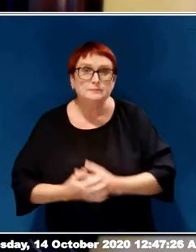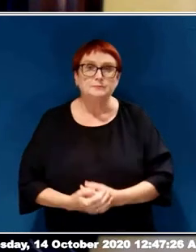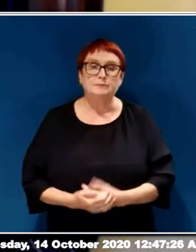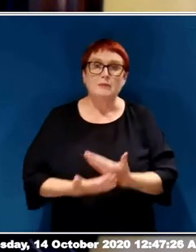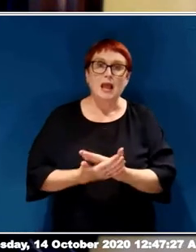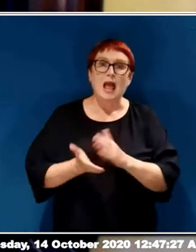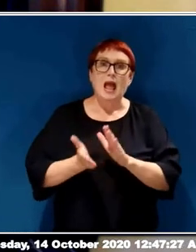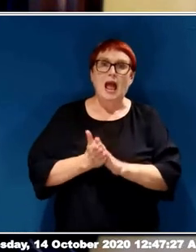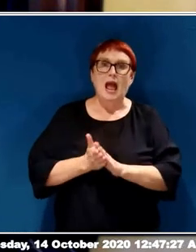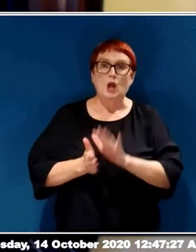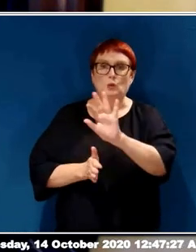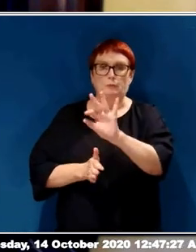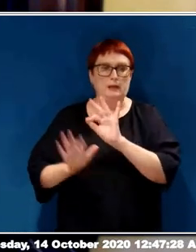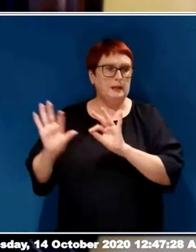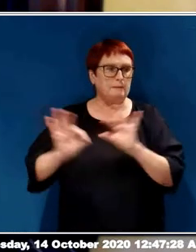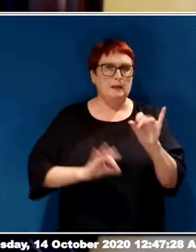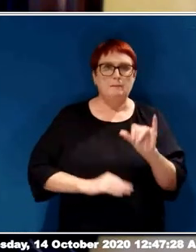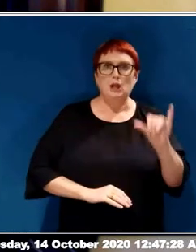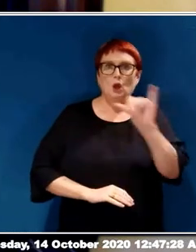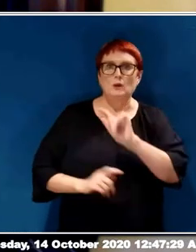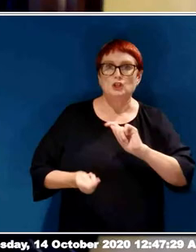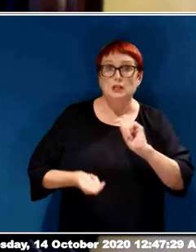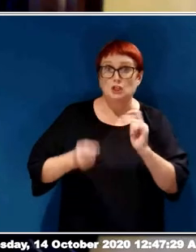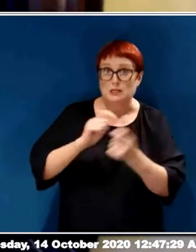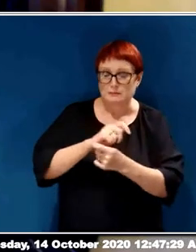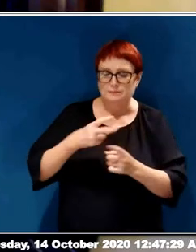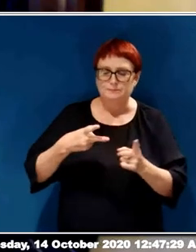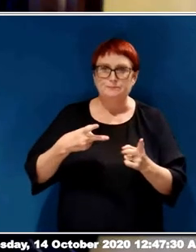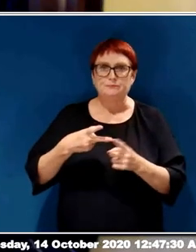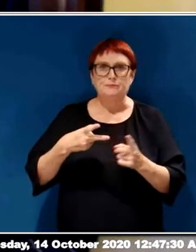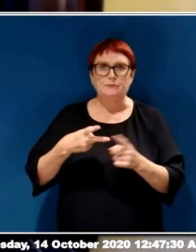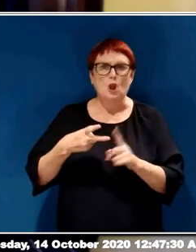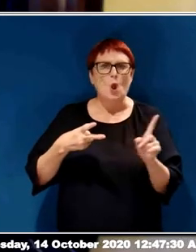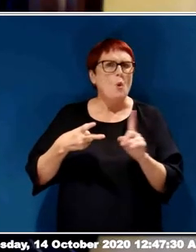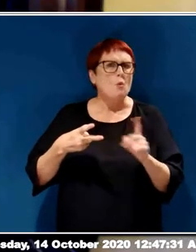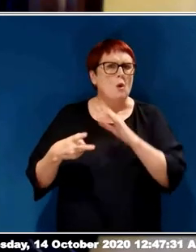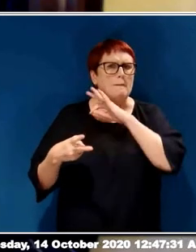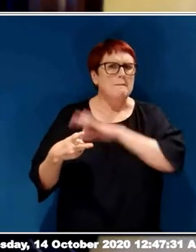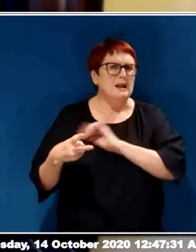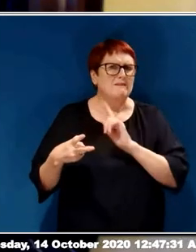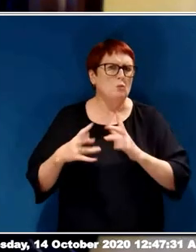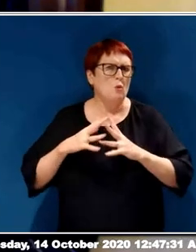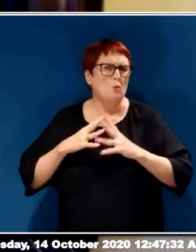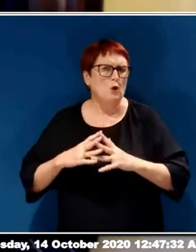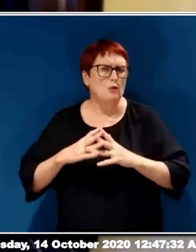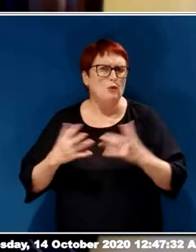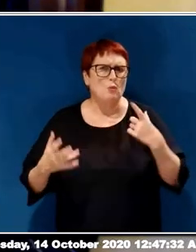on which they are selected and the expectations for the benefit.